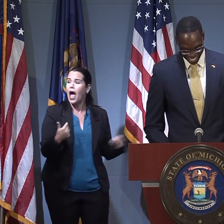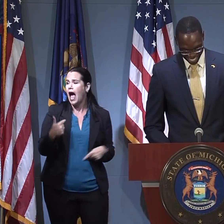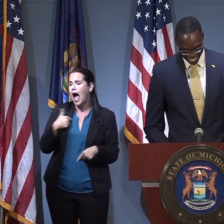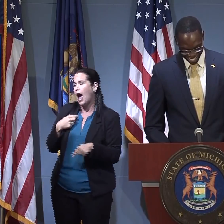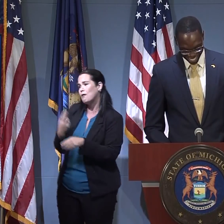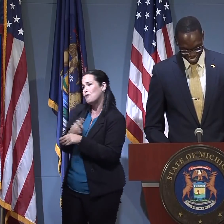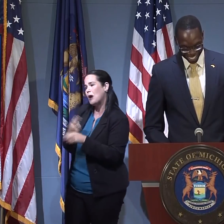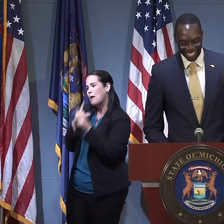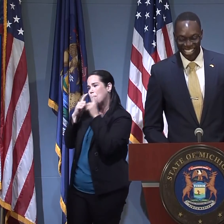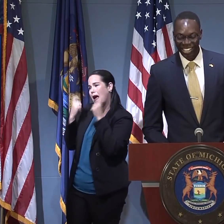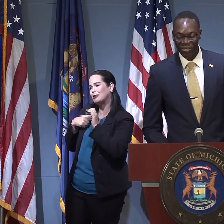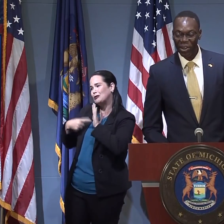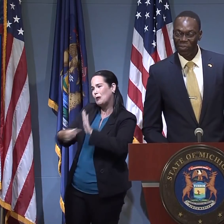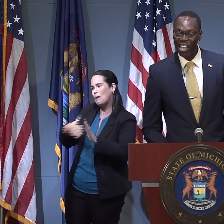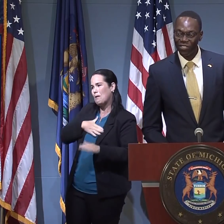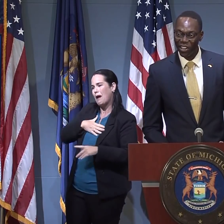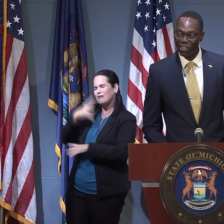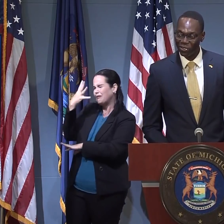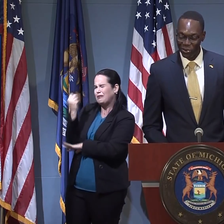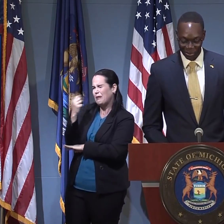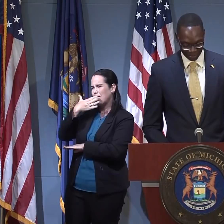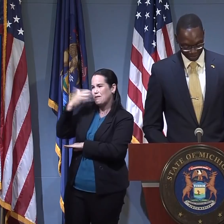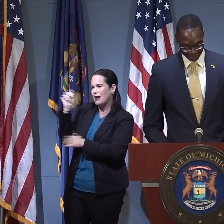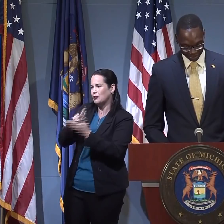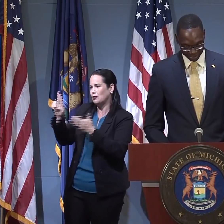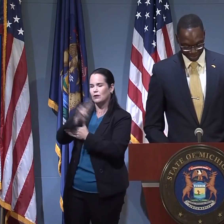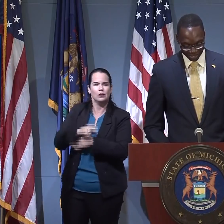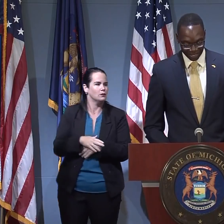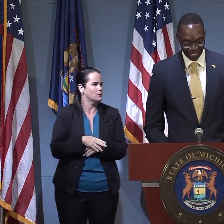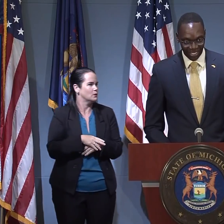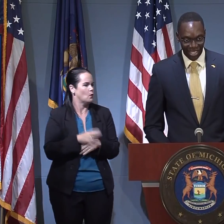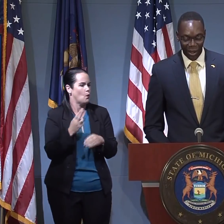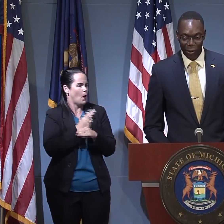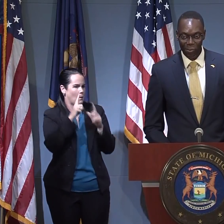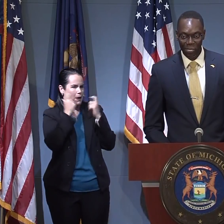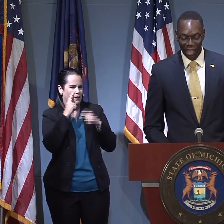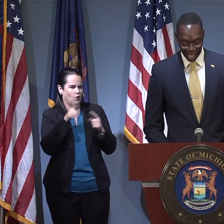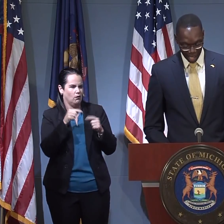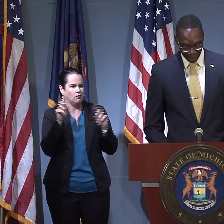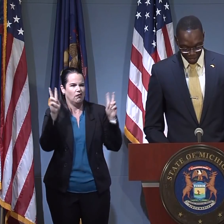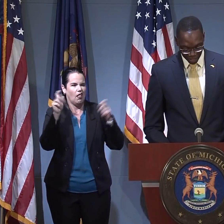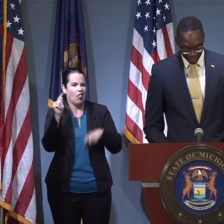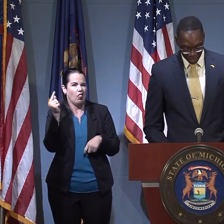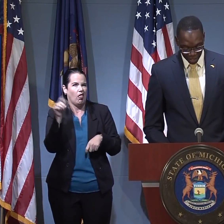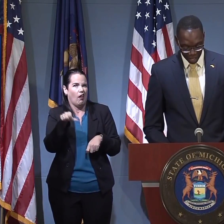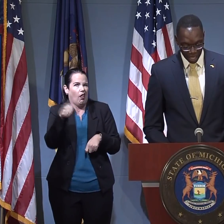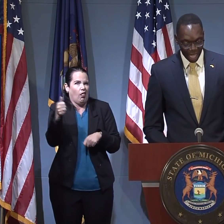PEOPLE OF THE GREATEST UNIVERSITY IN THE HISTORY OF THE WORLD. I AM. WEAR MASK FOR THE OTHER